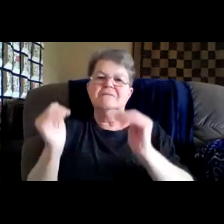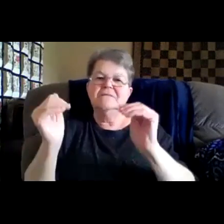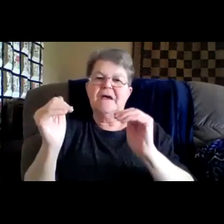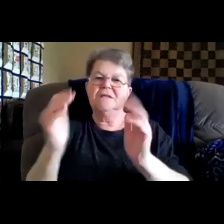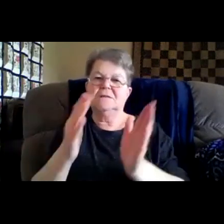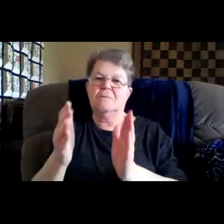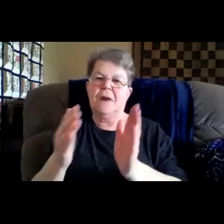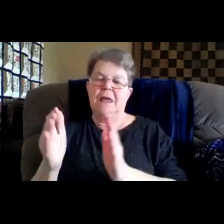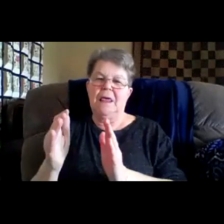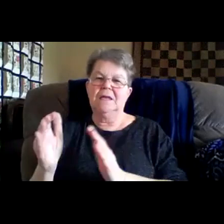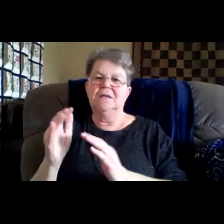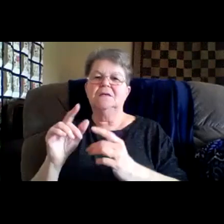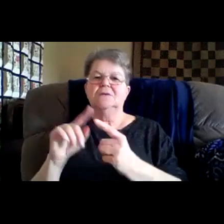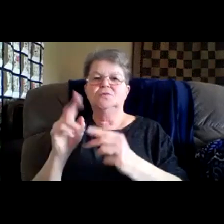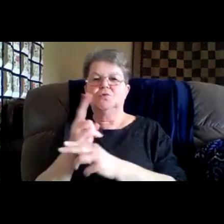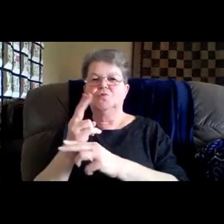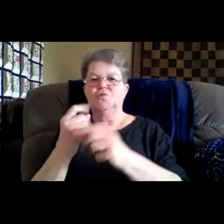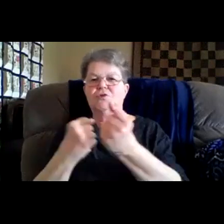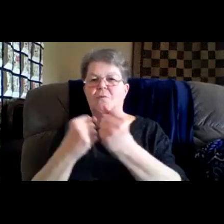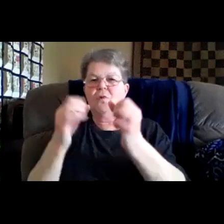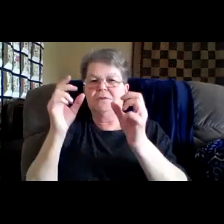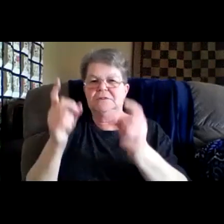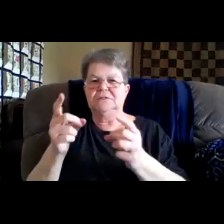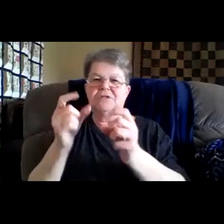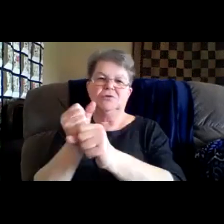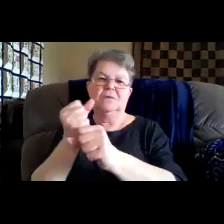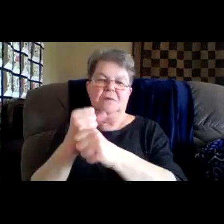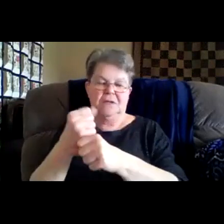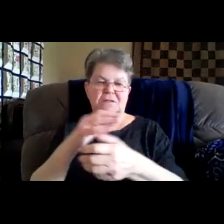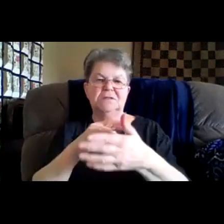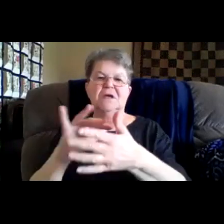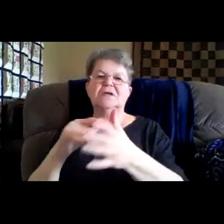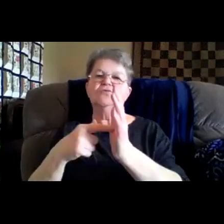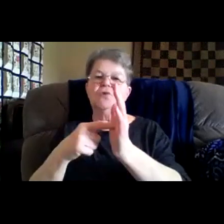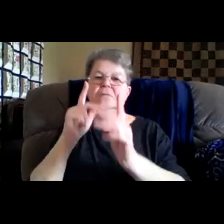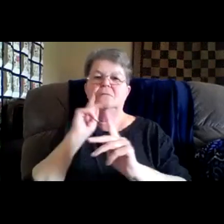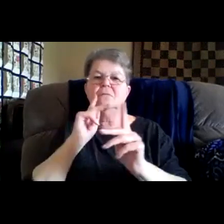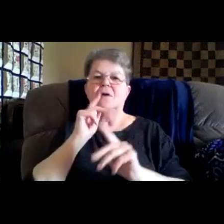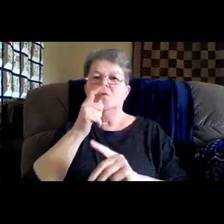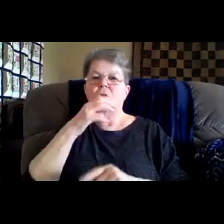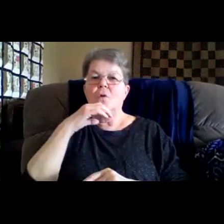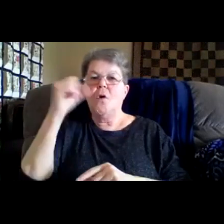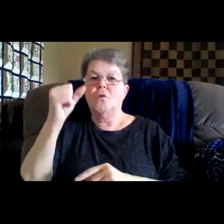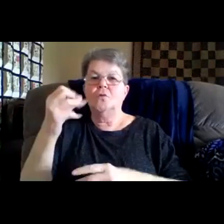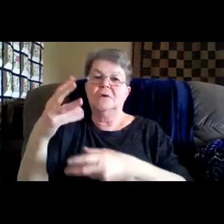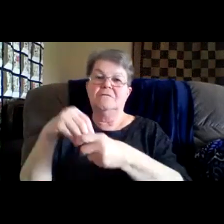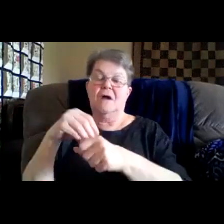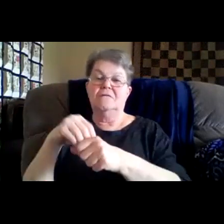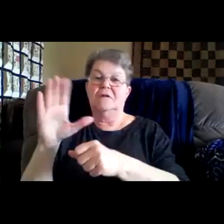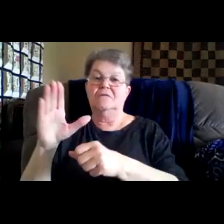to use supported decision-making because there have been studies that have shown that people who are older, involved in their decision-making